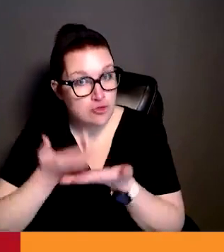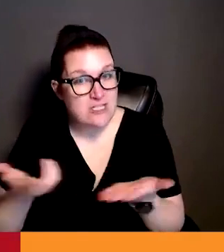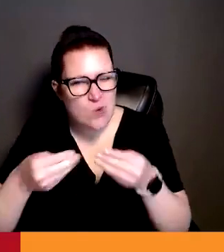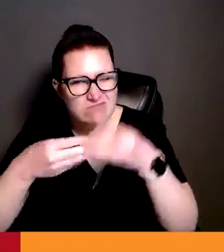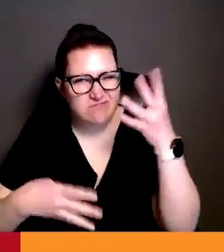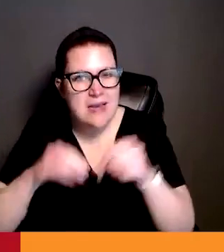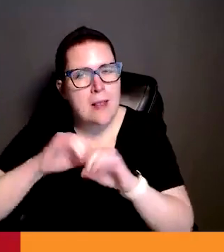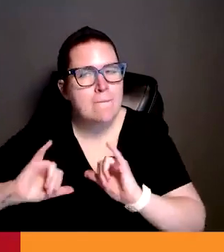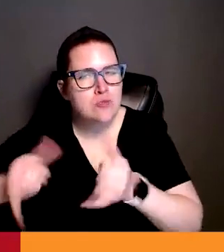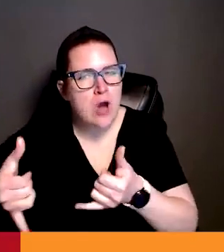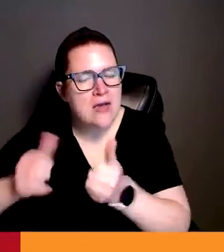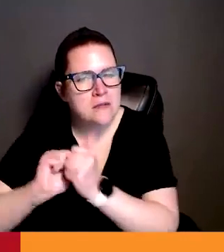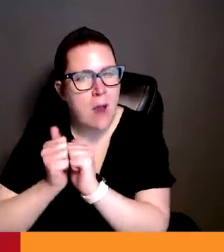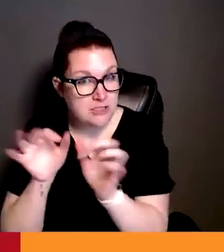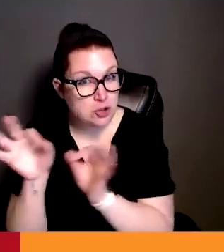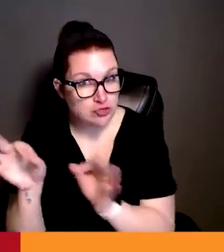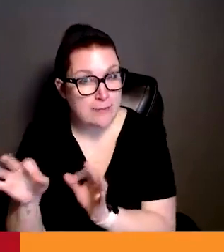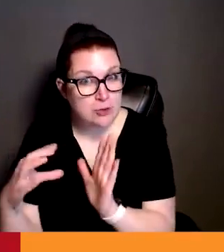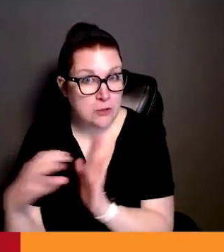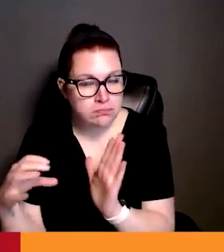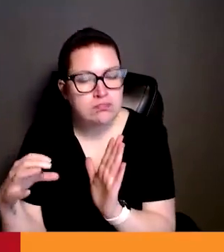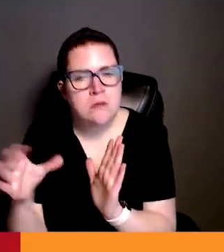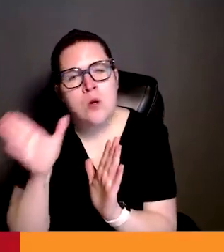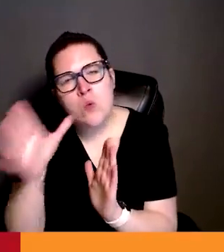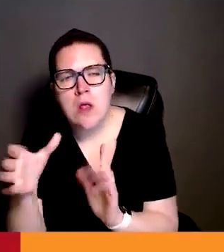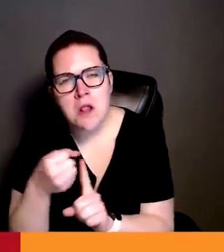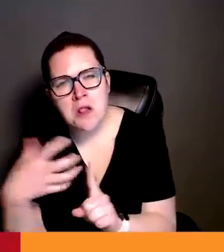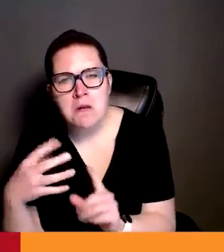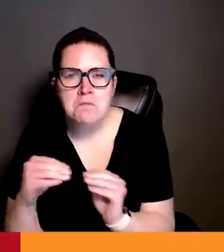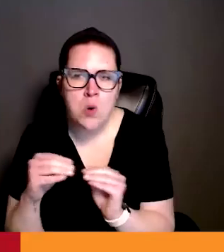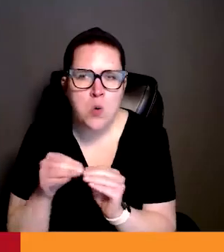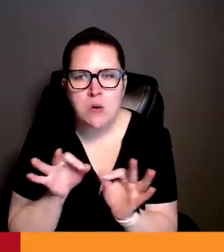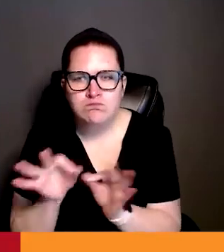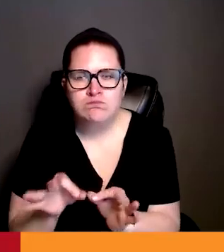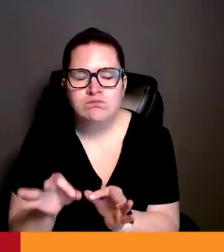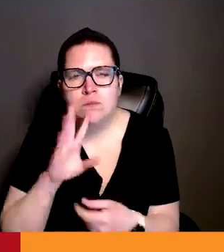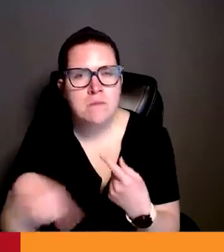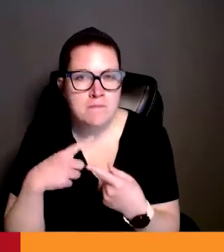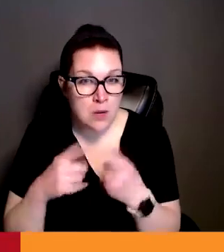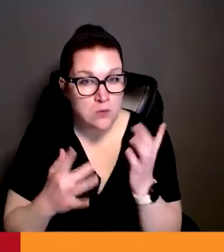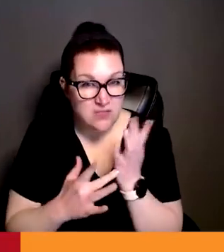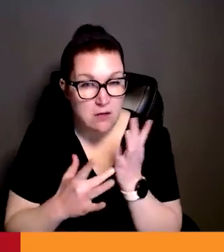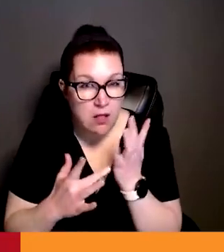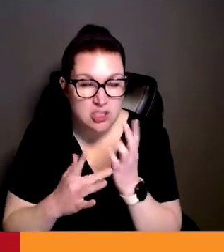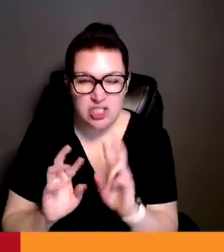competition description that do explain the technology readiness levels.